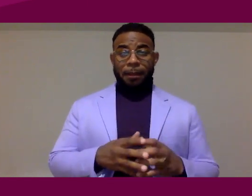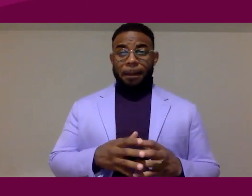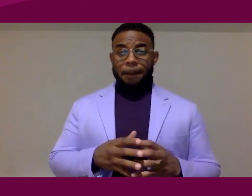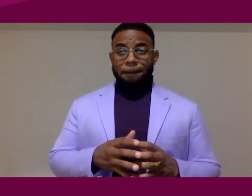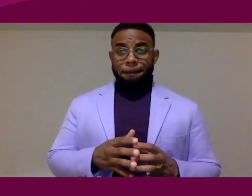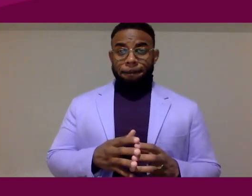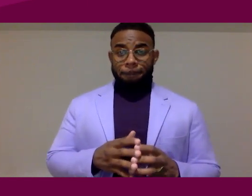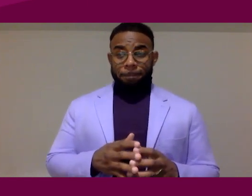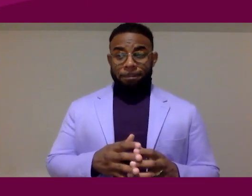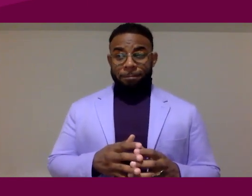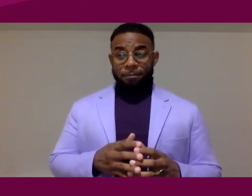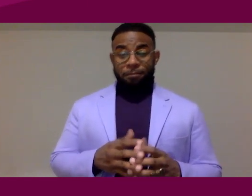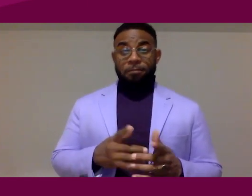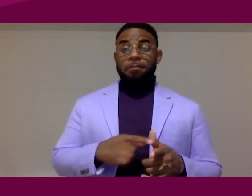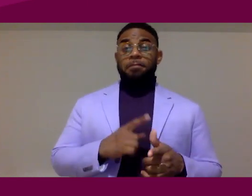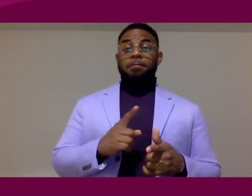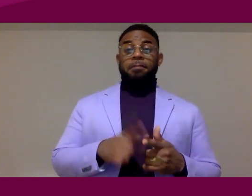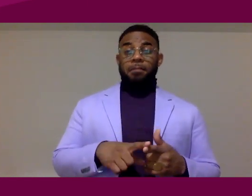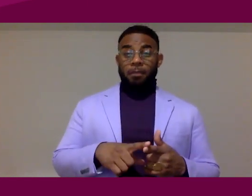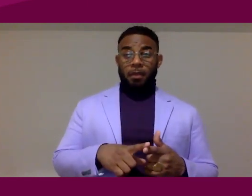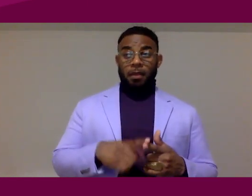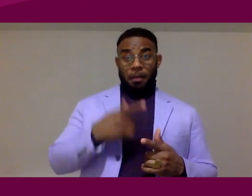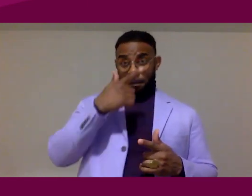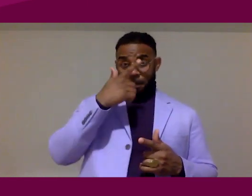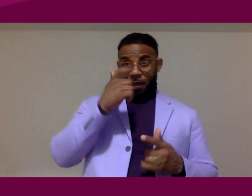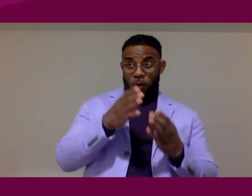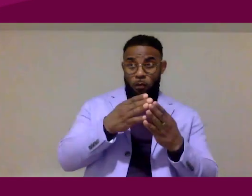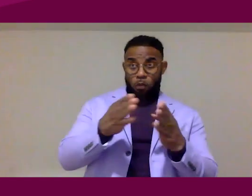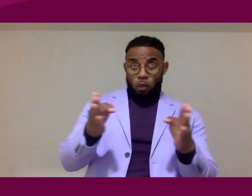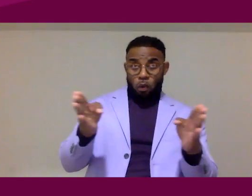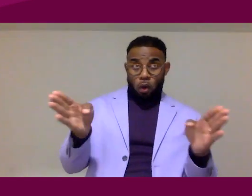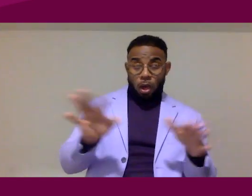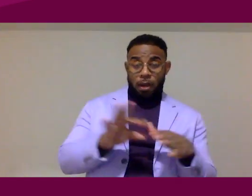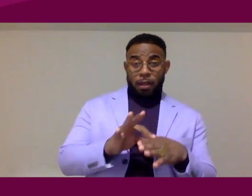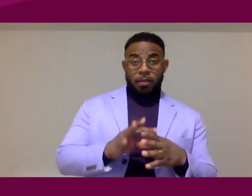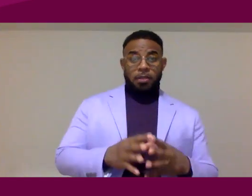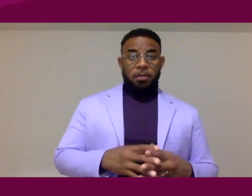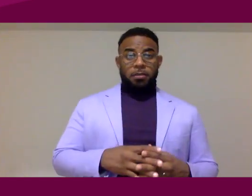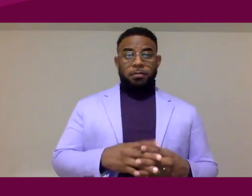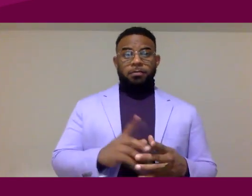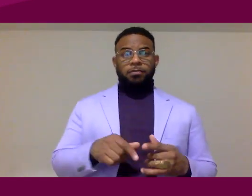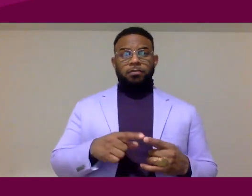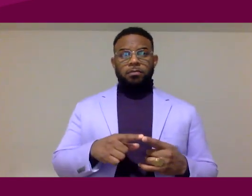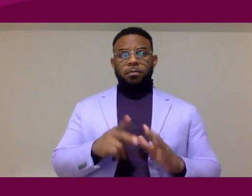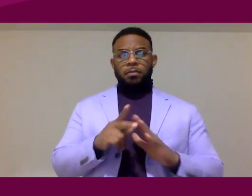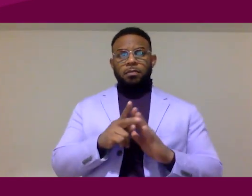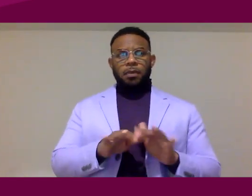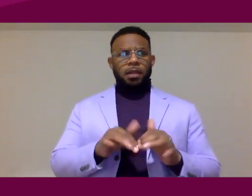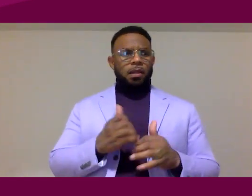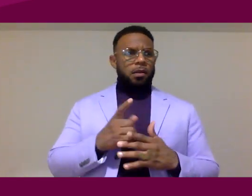And then because there's a broader context about how somebody with a disability lives